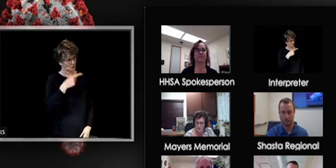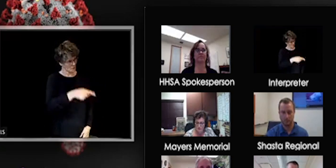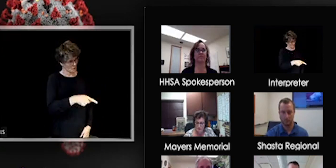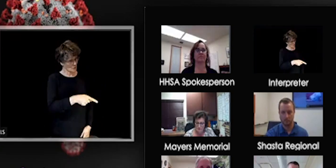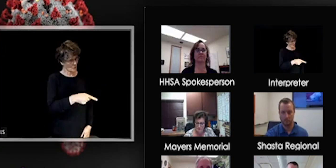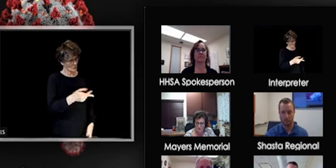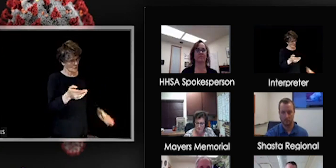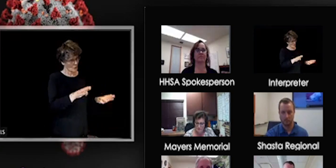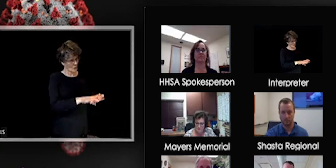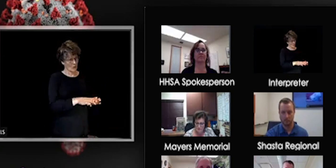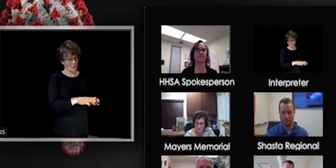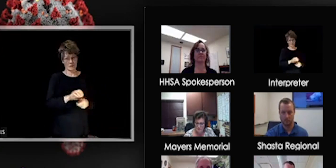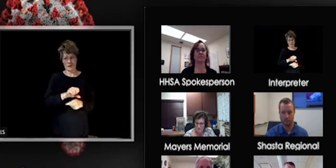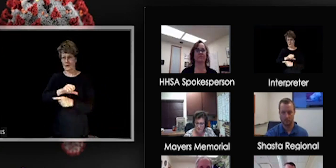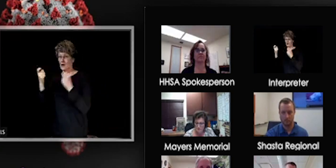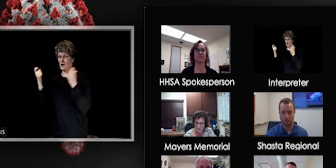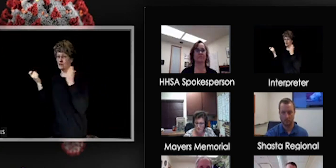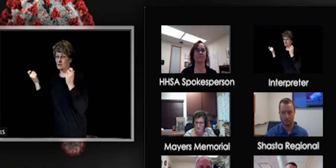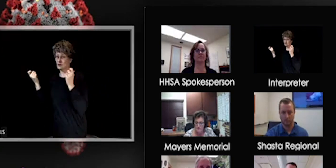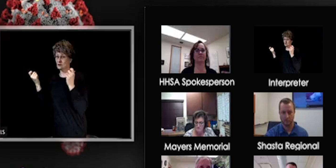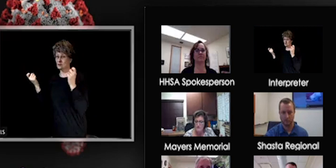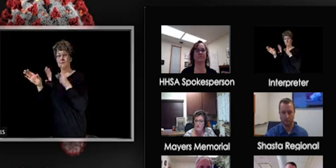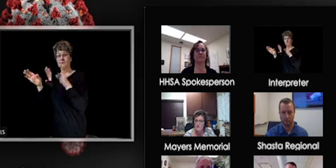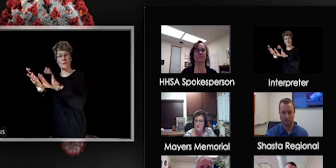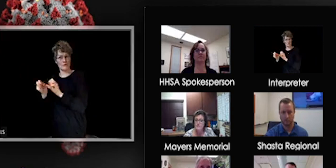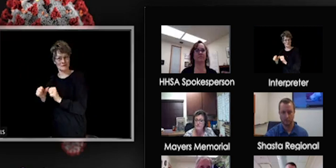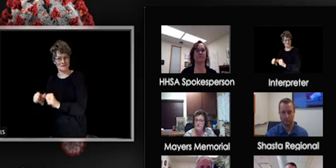that have not opened, because, of course, it creates an uneven playing field, which